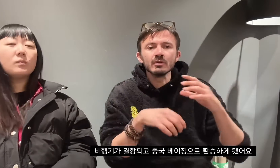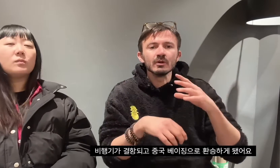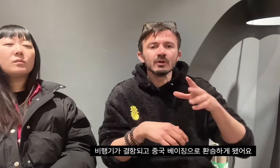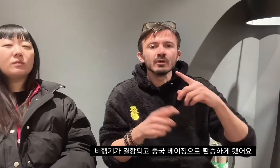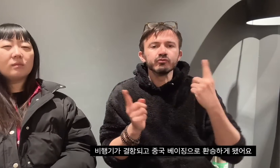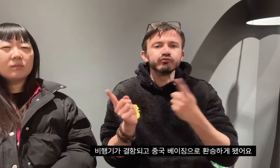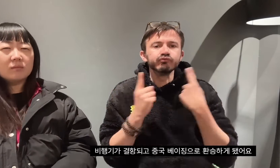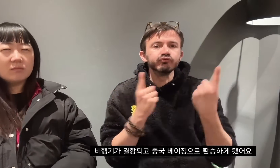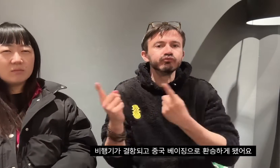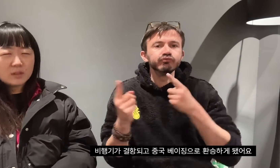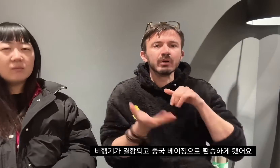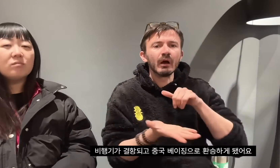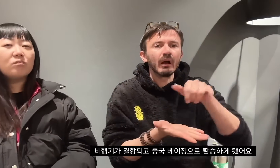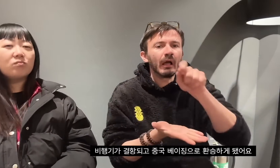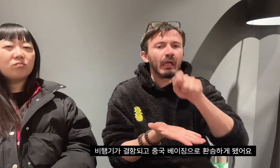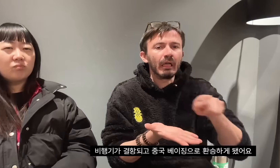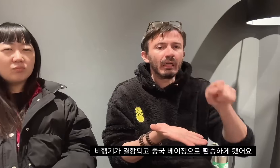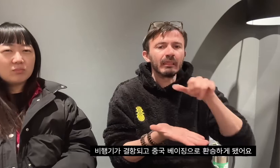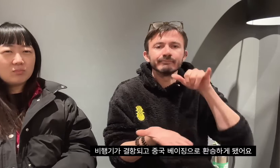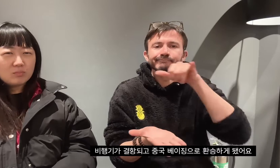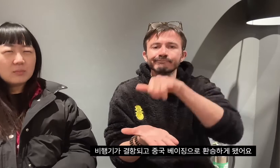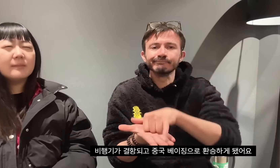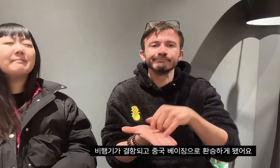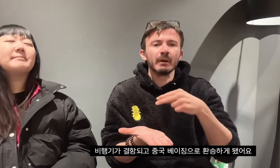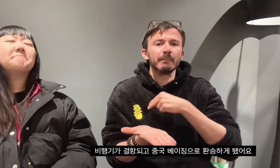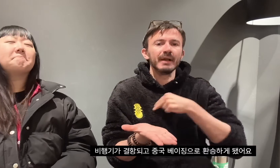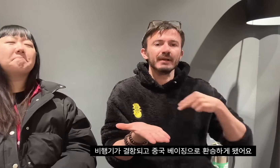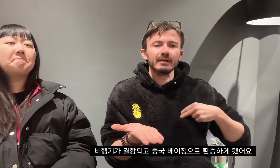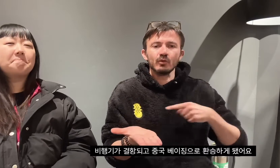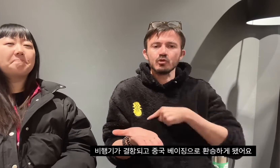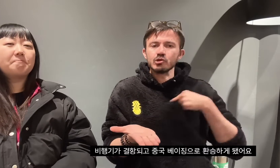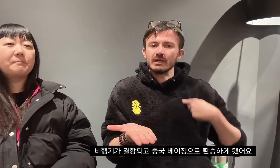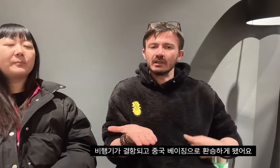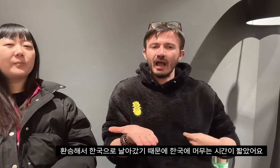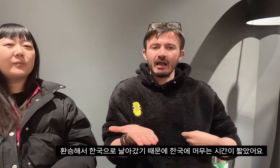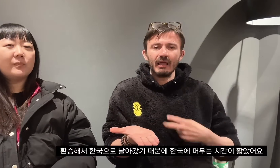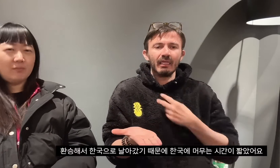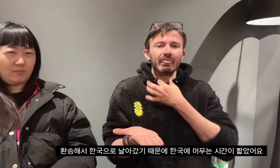so the flight was canceled and I had to transfer to Beijing, China.